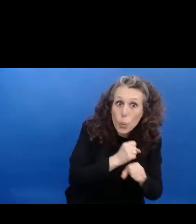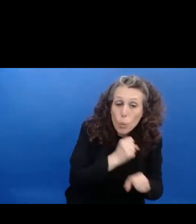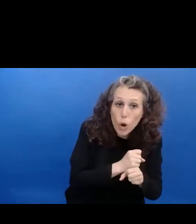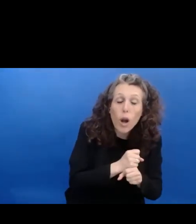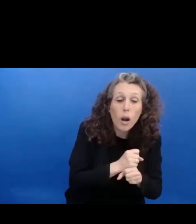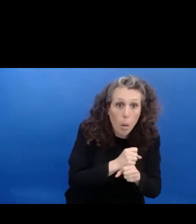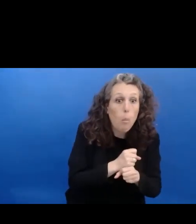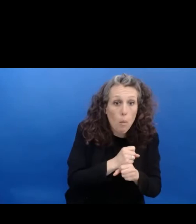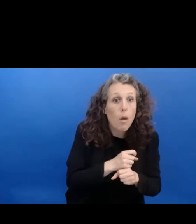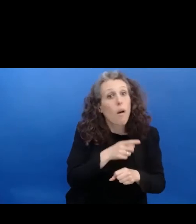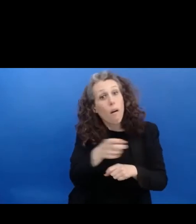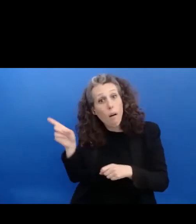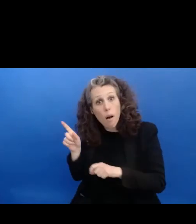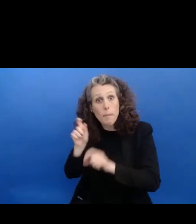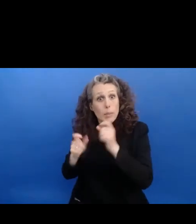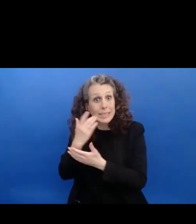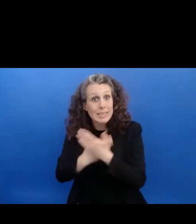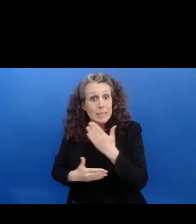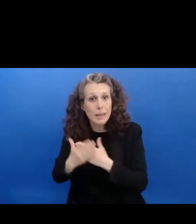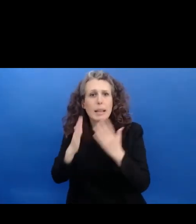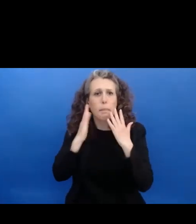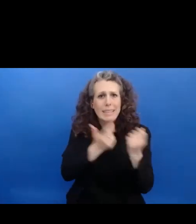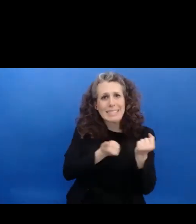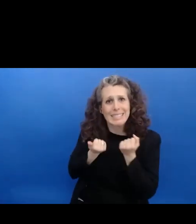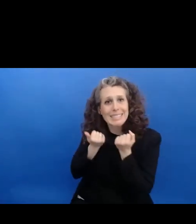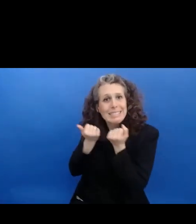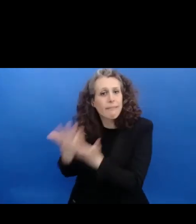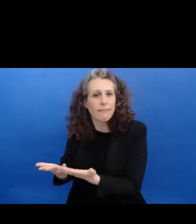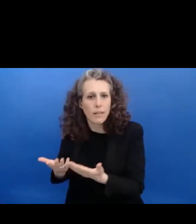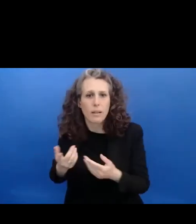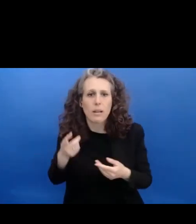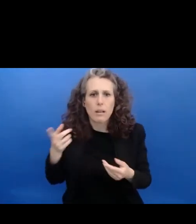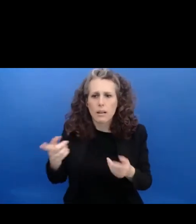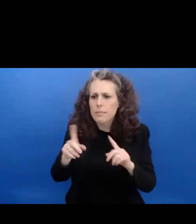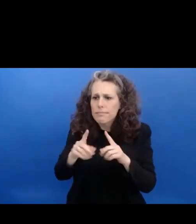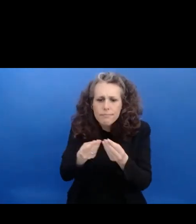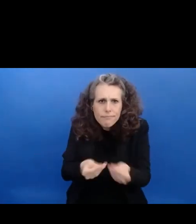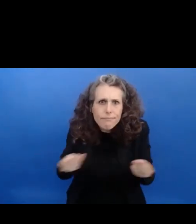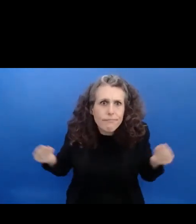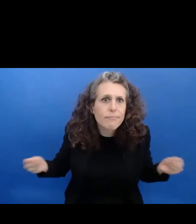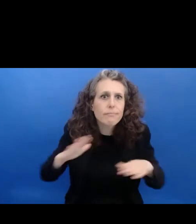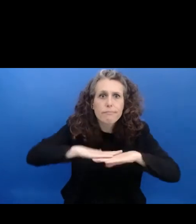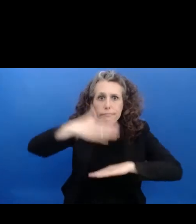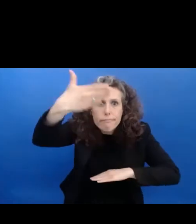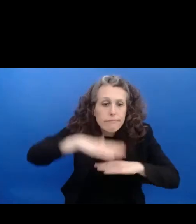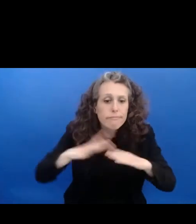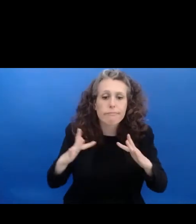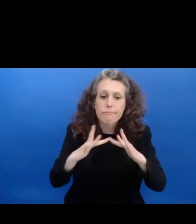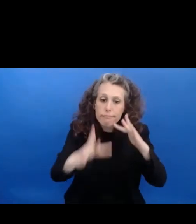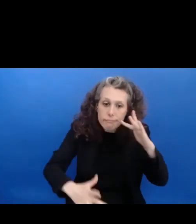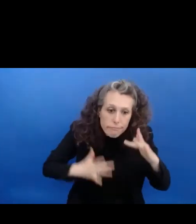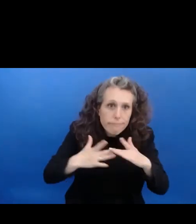mean that they need to be provided with the required support and accessible and inclusive